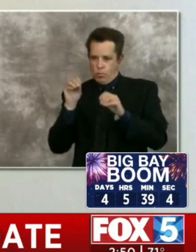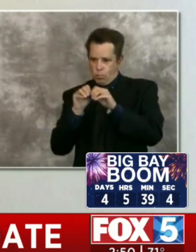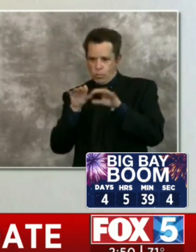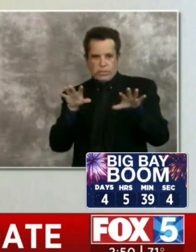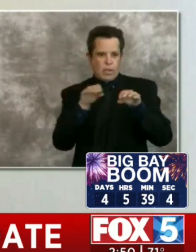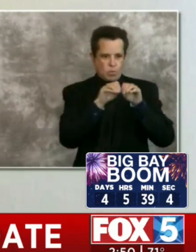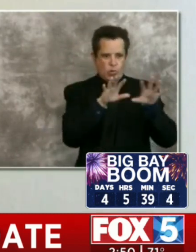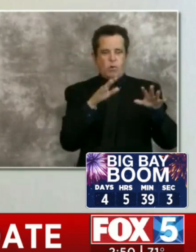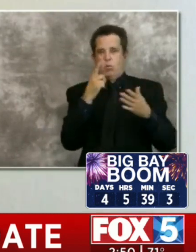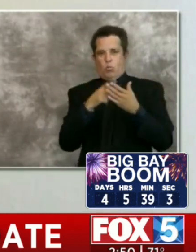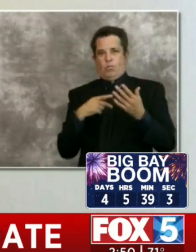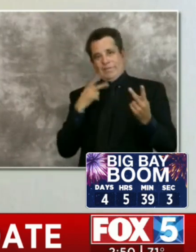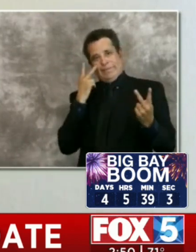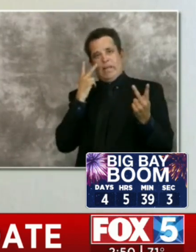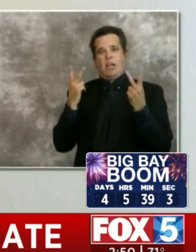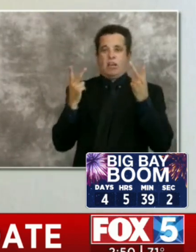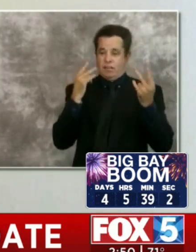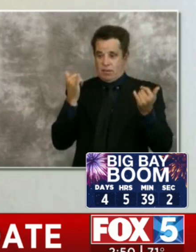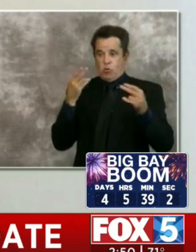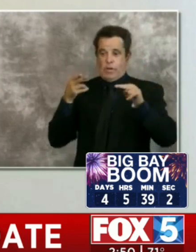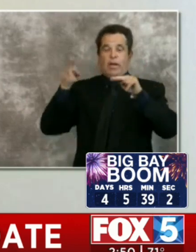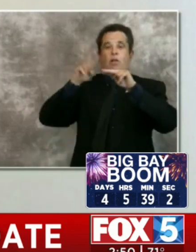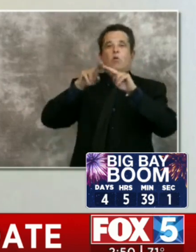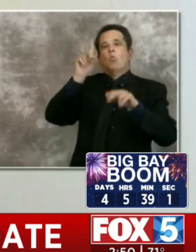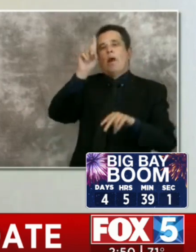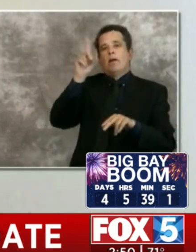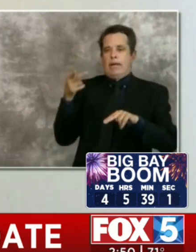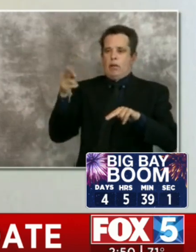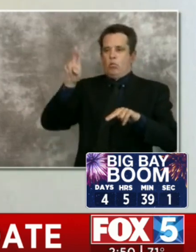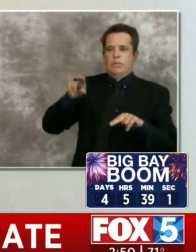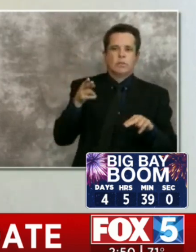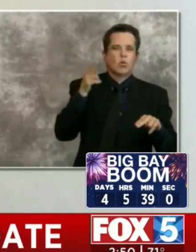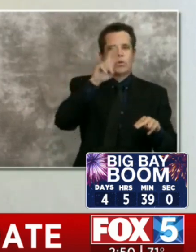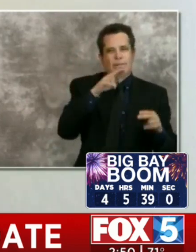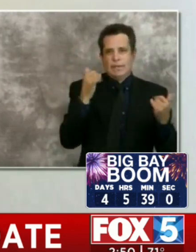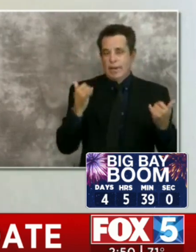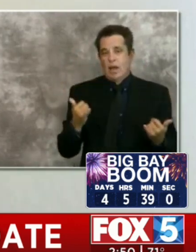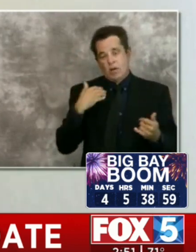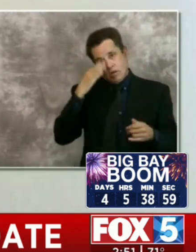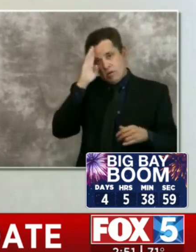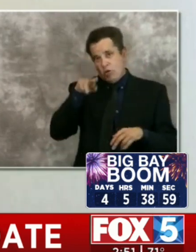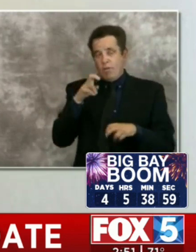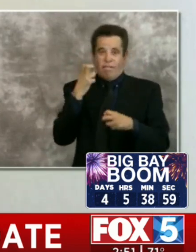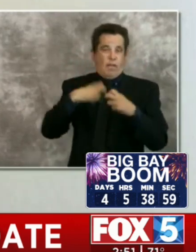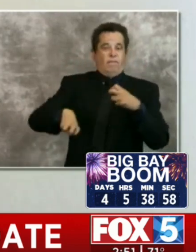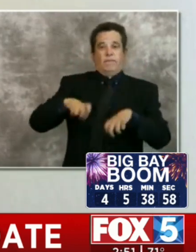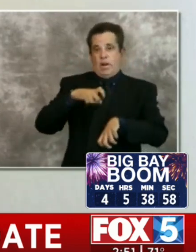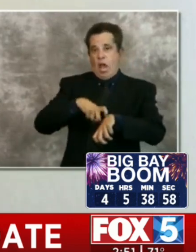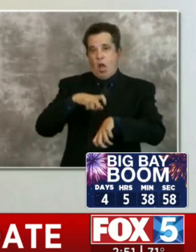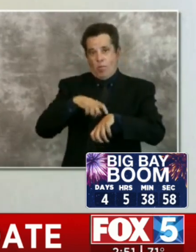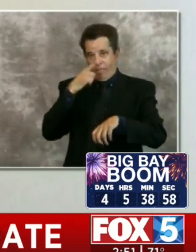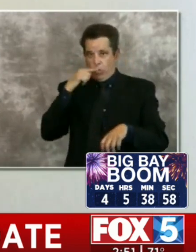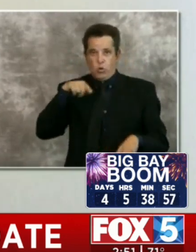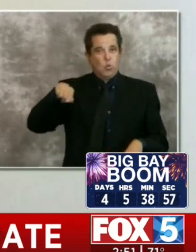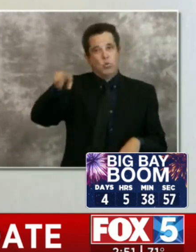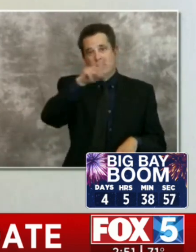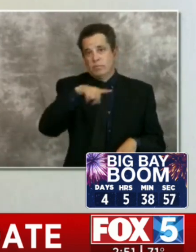I'M DOCTOR WOUNDS PRESENTATION AROUND A SIGNIFICANT INCREASE IN CASES PERCENTAGE OF POSITIVE OUTBREAKS IN HOSPITAL PATIENTS THAT WE'RE SEEING